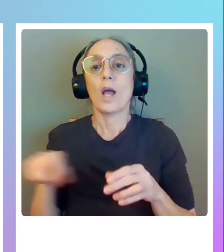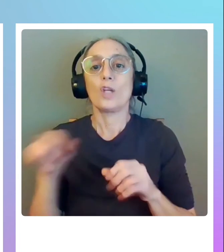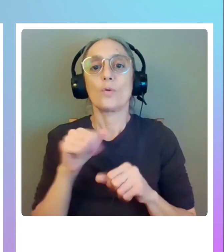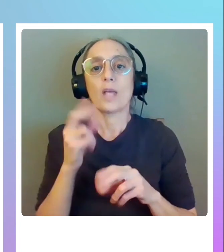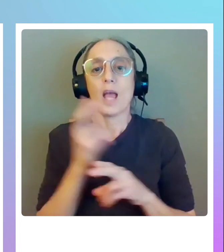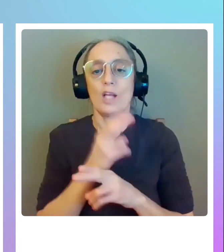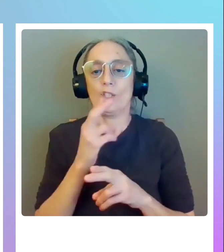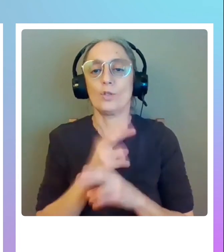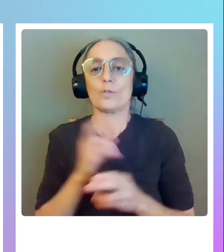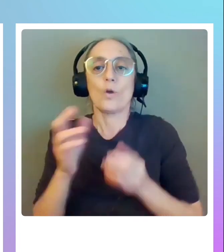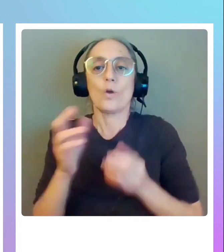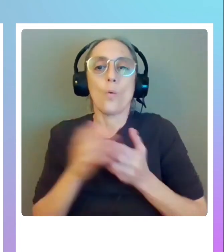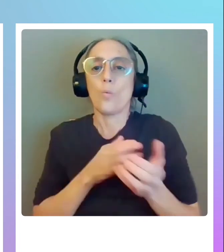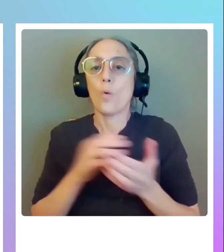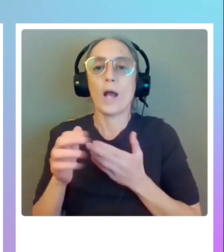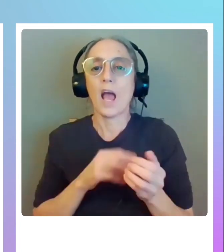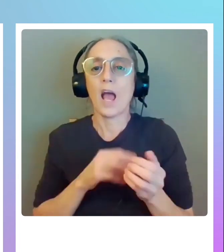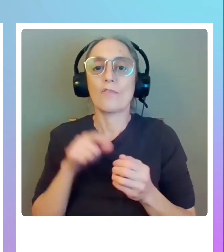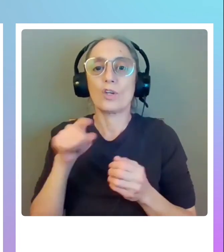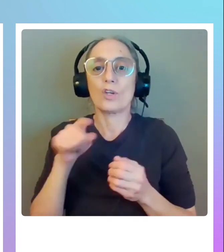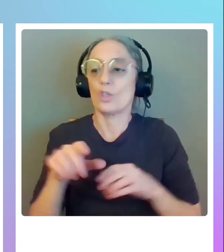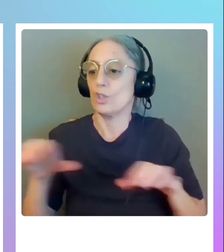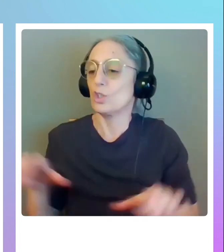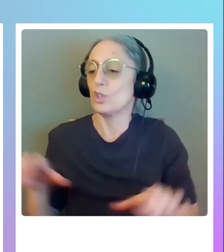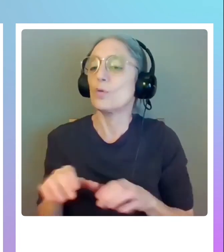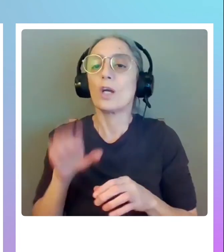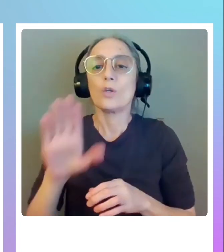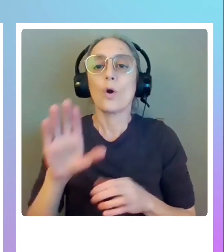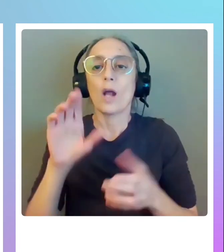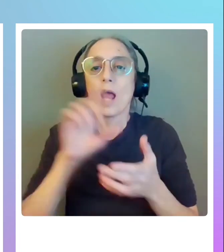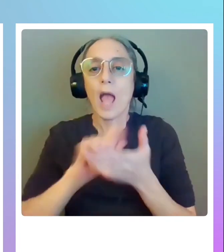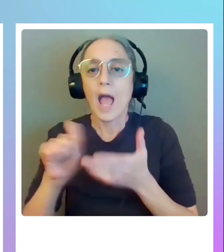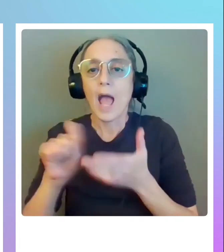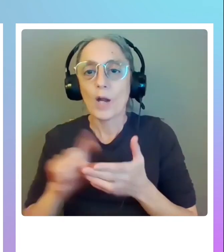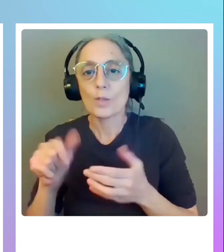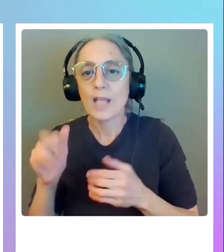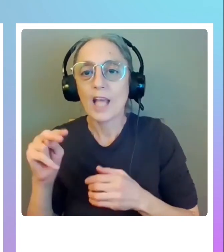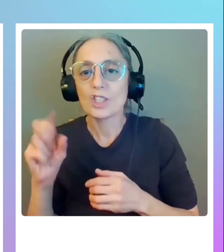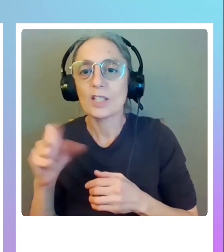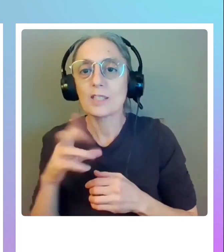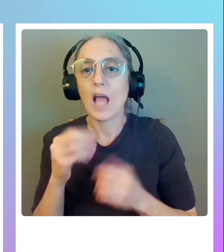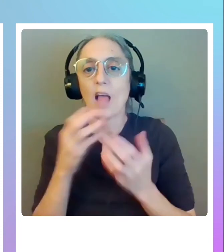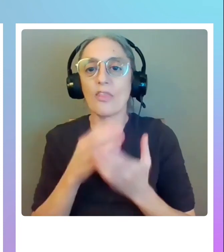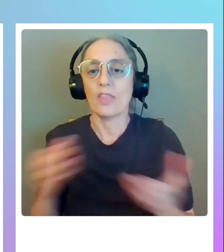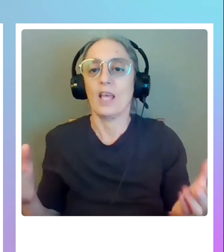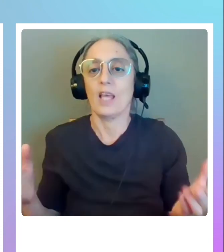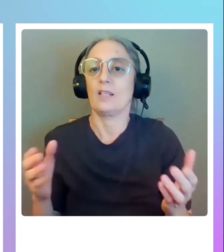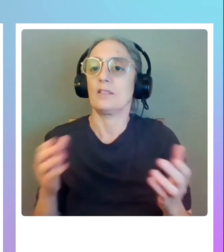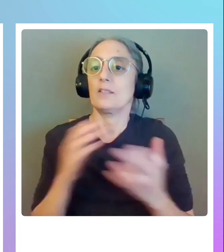you're doing your annotations and things for over multiple devices.